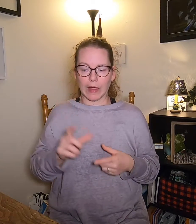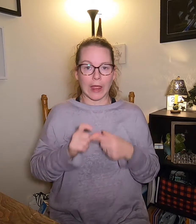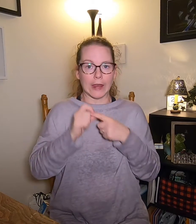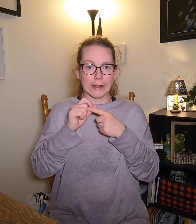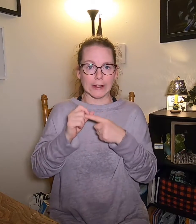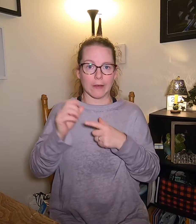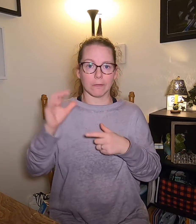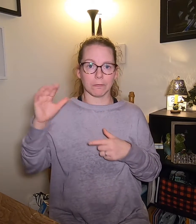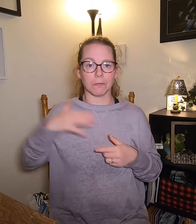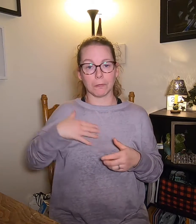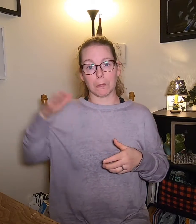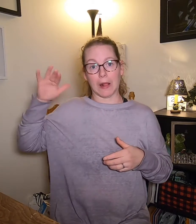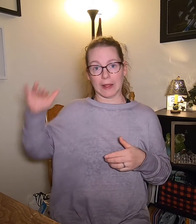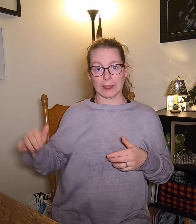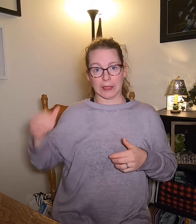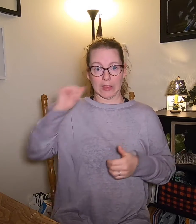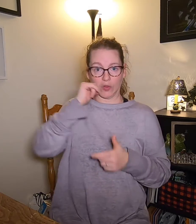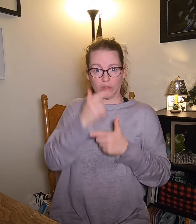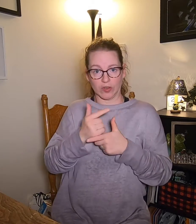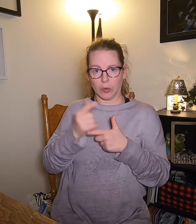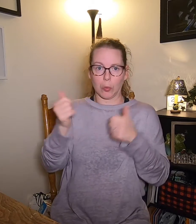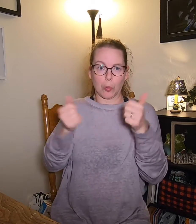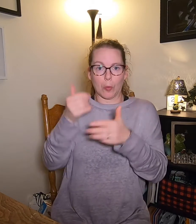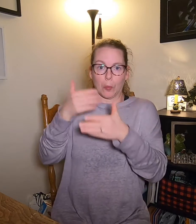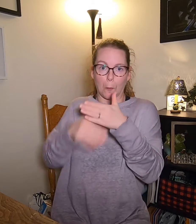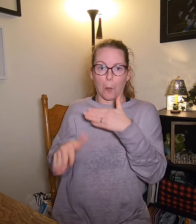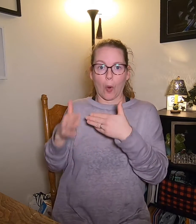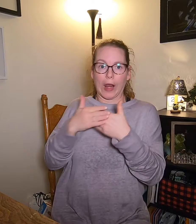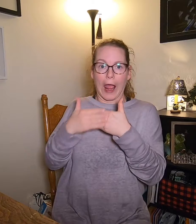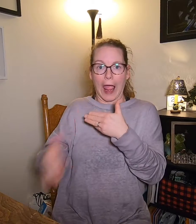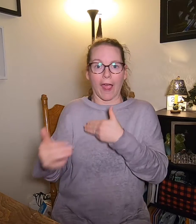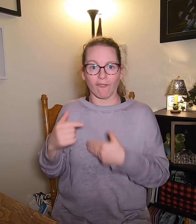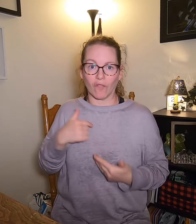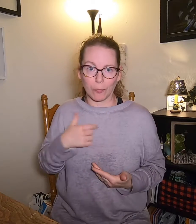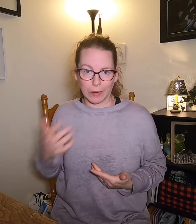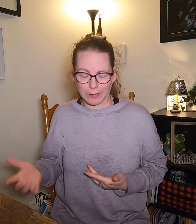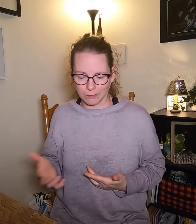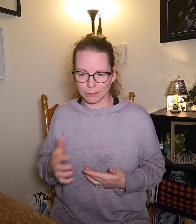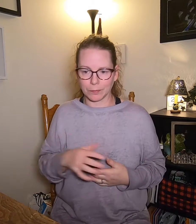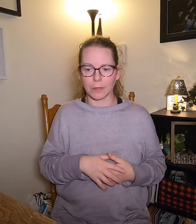Except for my little sister which was born afer me (obviously!)